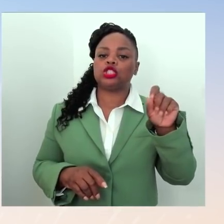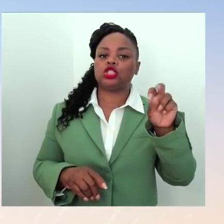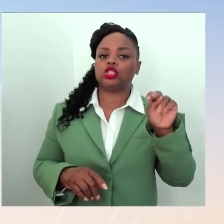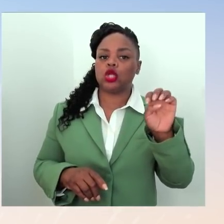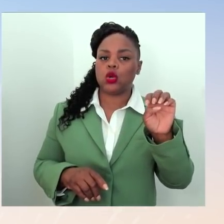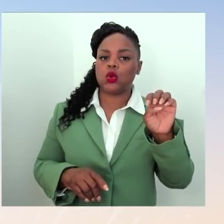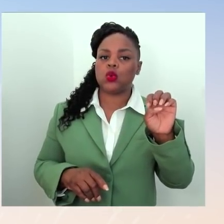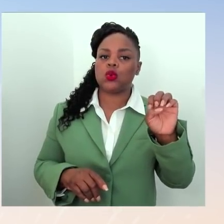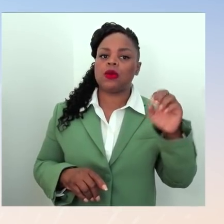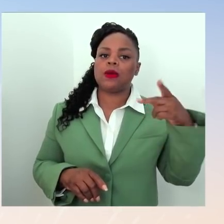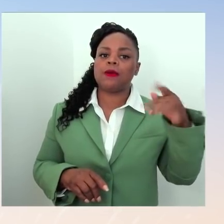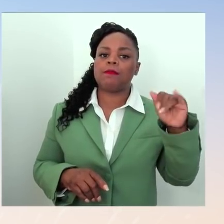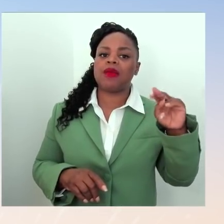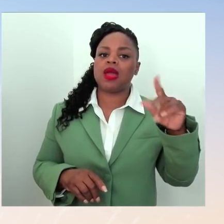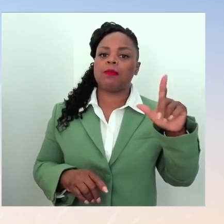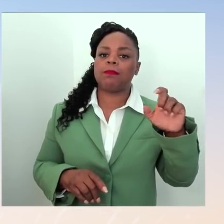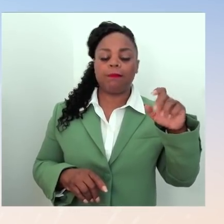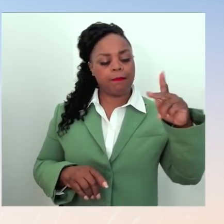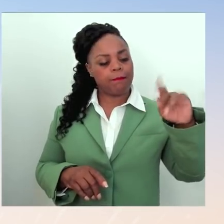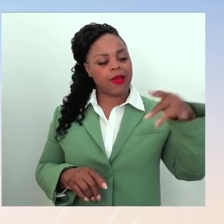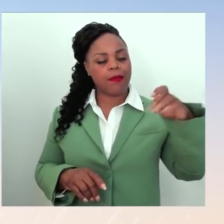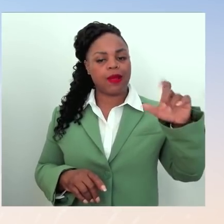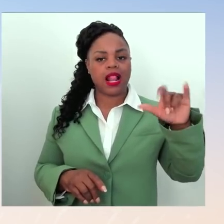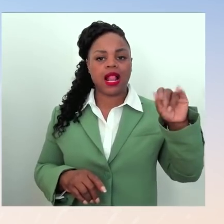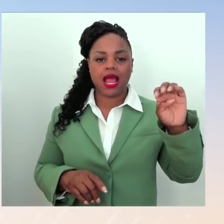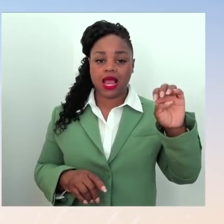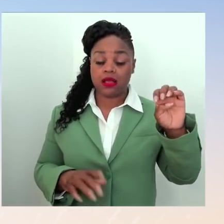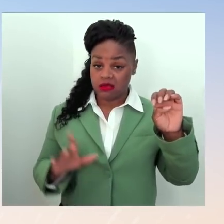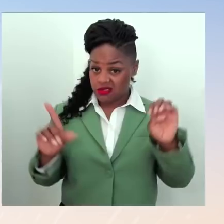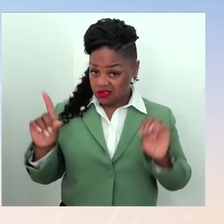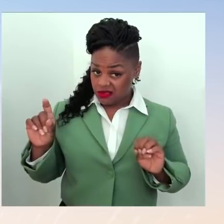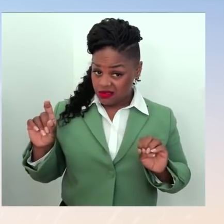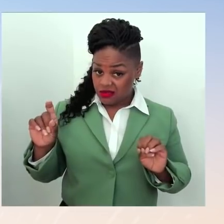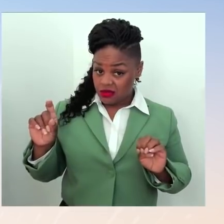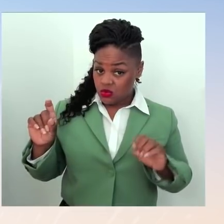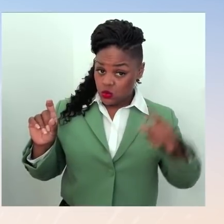than getting the whole country off of fossil fuels? Ms. Psaki: I actually don't think it would.